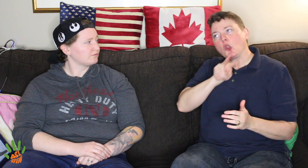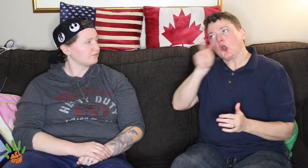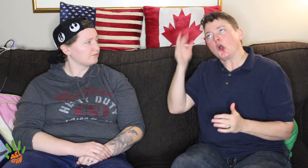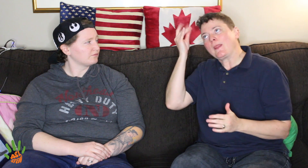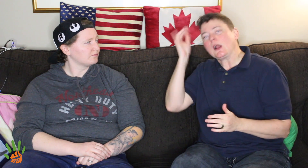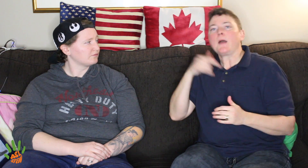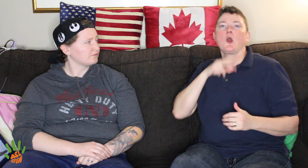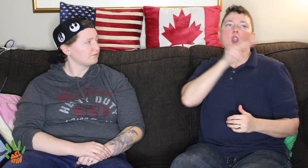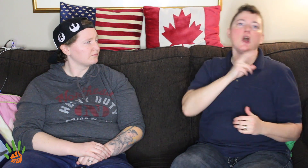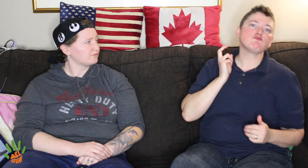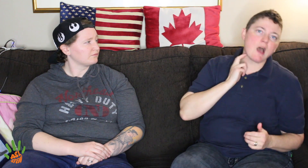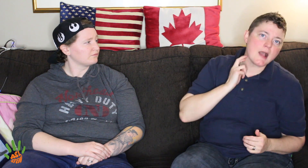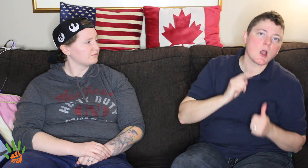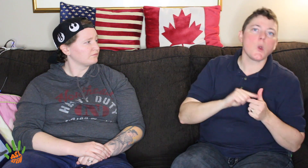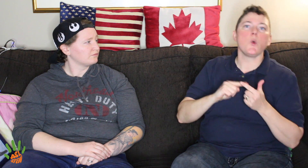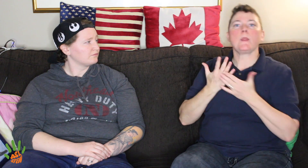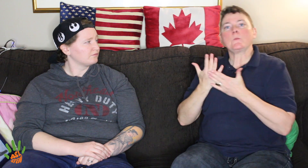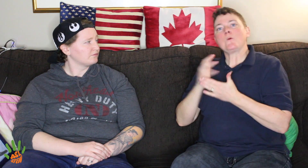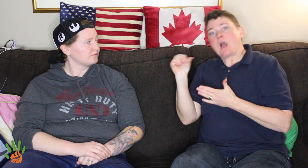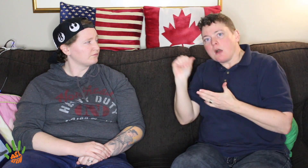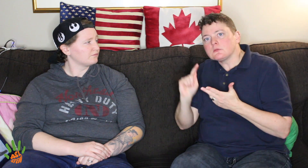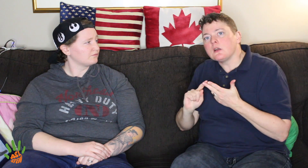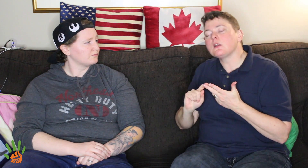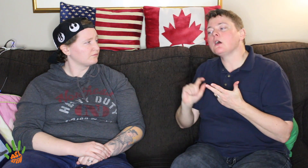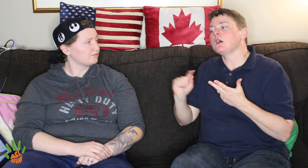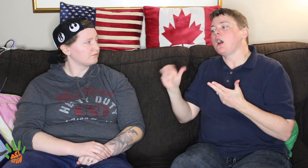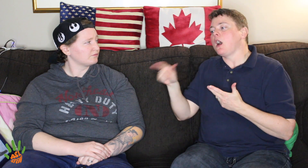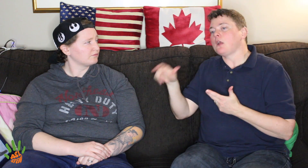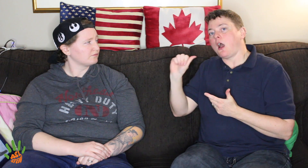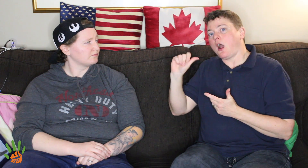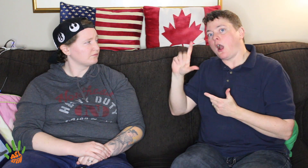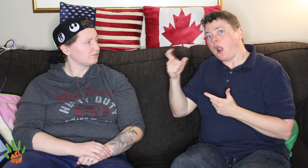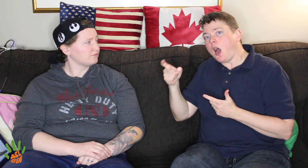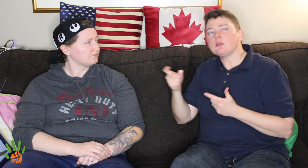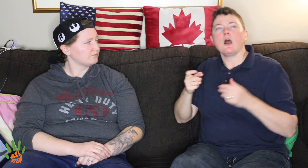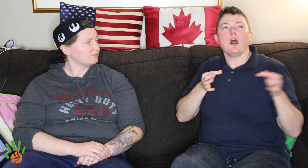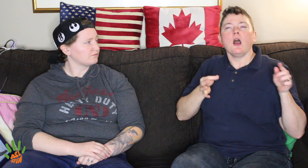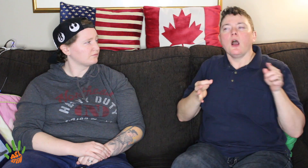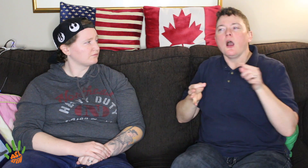So definitely look around and think about it. Whether it's from Austin Unbound, or Drago, or Alex.